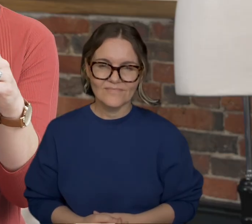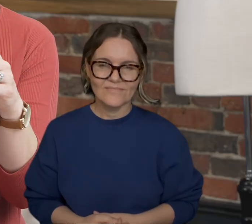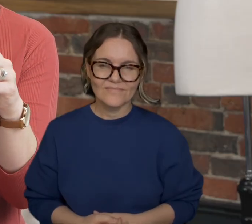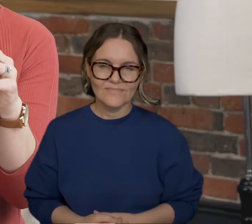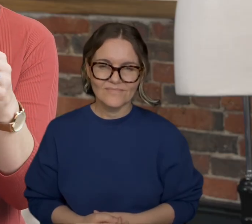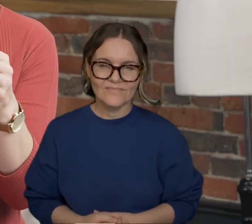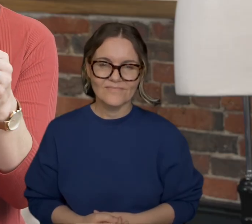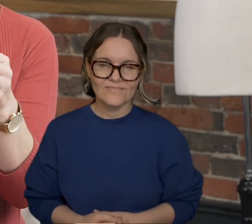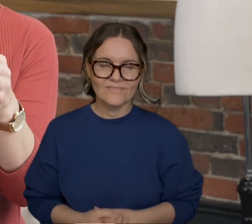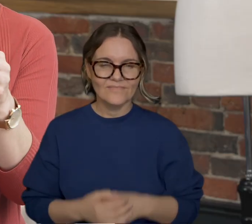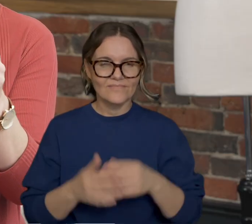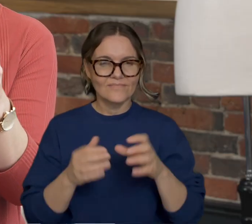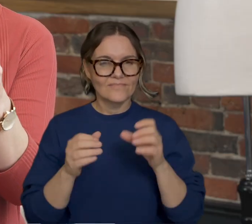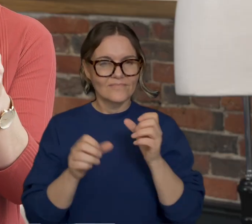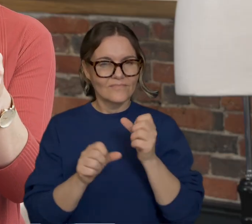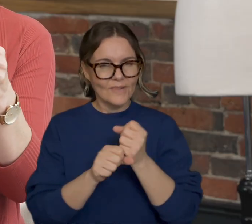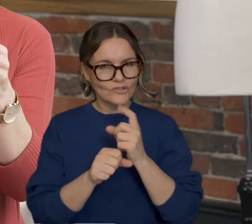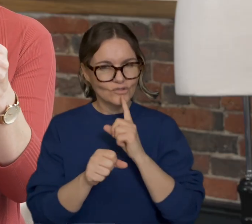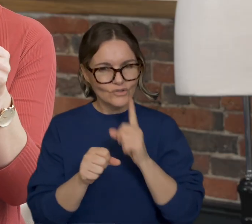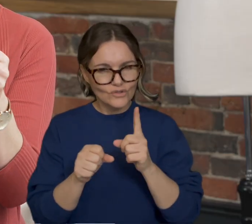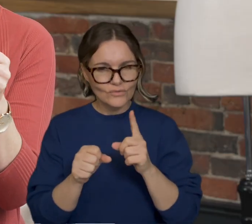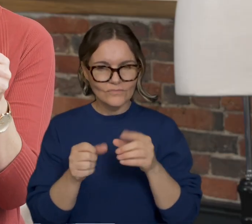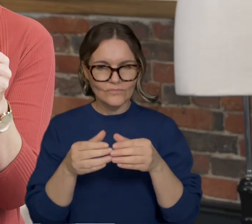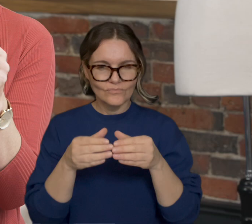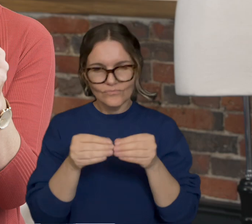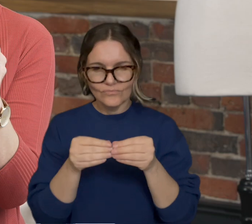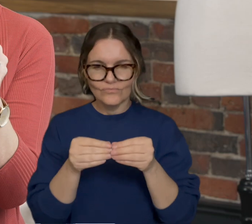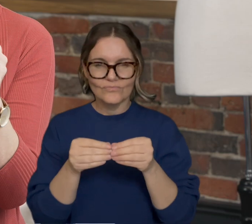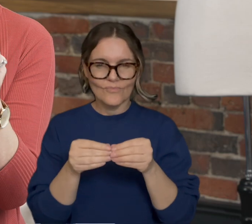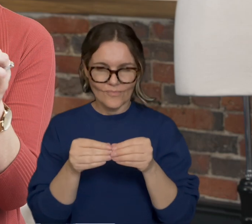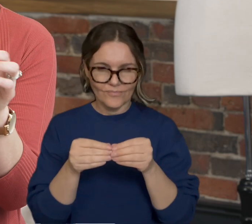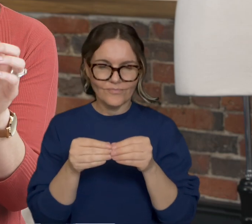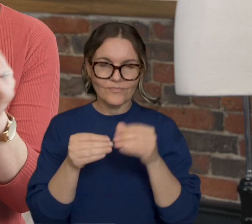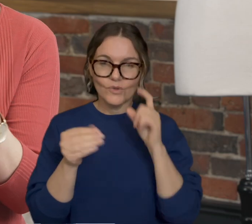bring that around the back of the silicone and again make sure that lip is fully sealed now